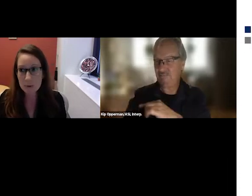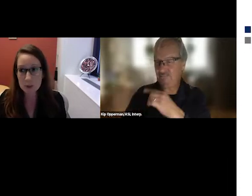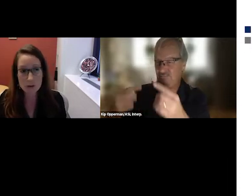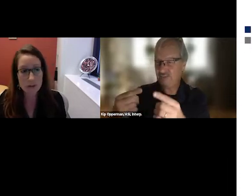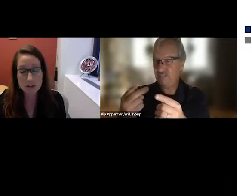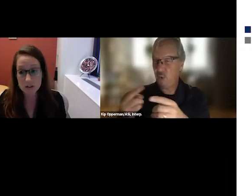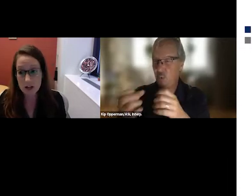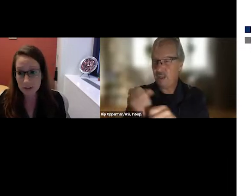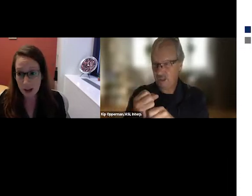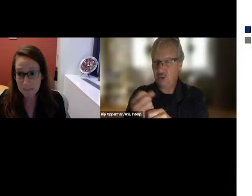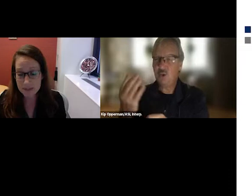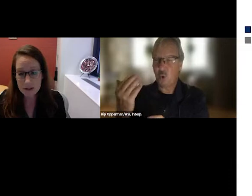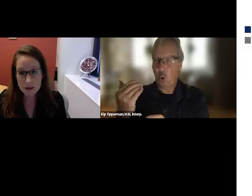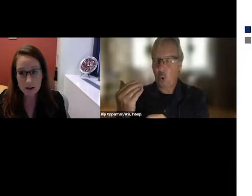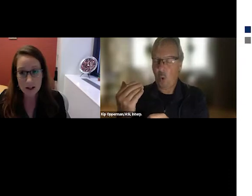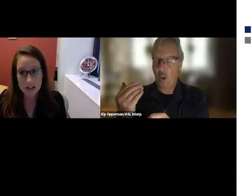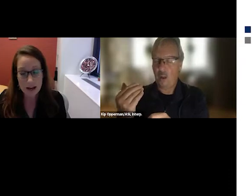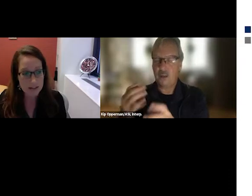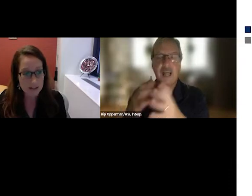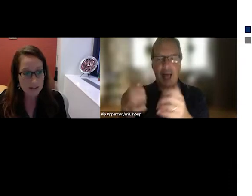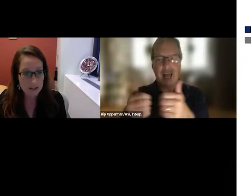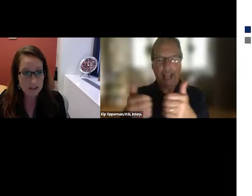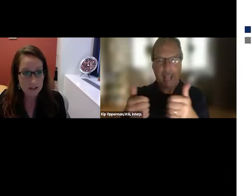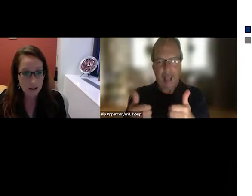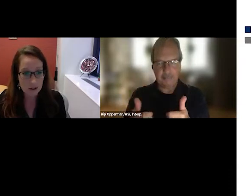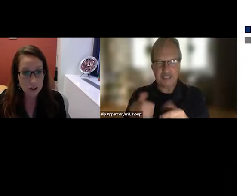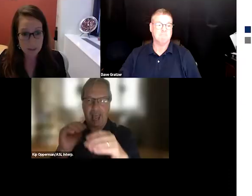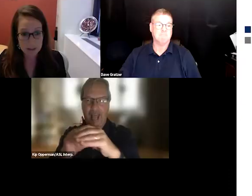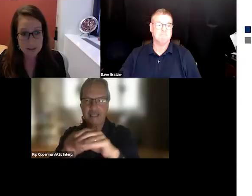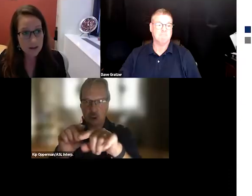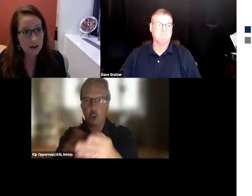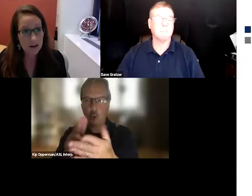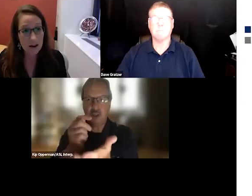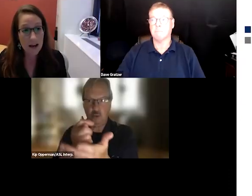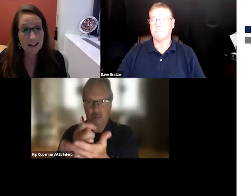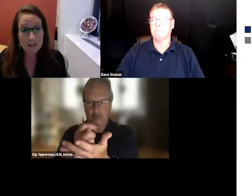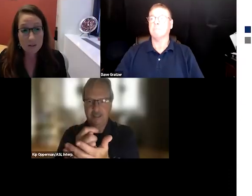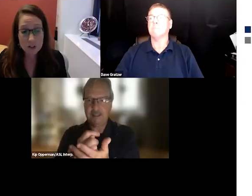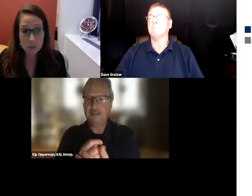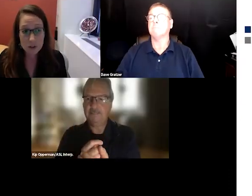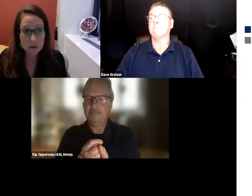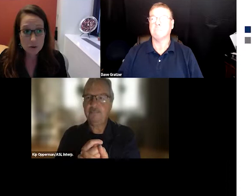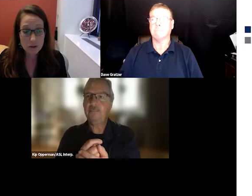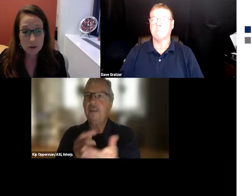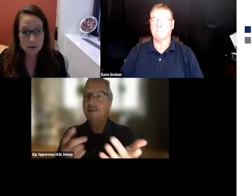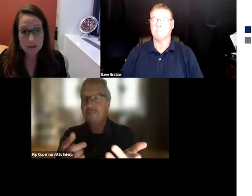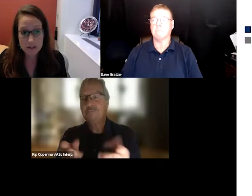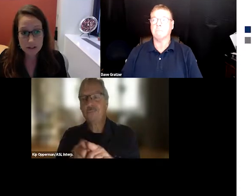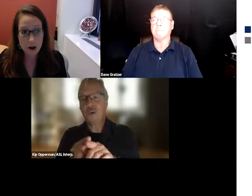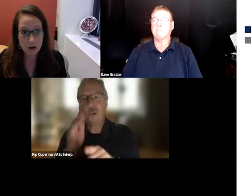but we know that there's still a lot of gaps in access to these treatments. And unfortunately, we also know that the criminal legal system